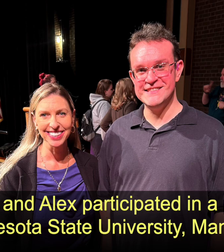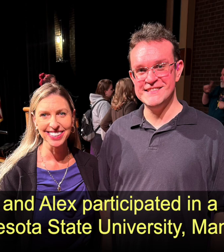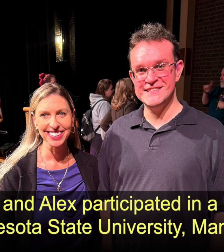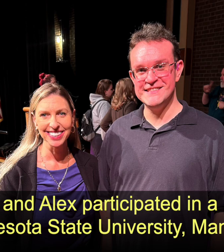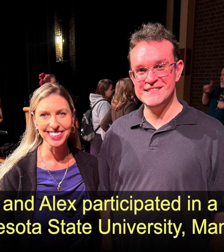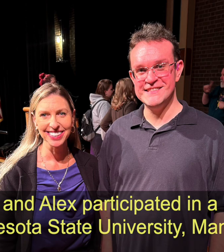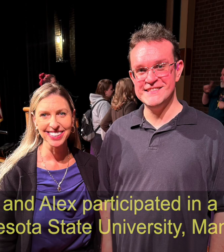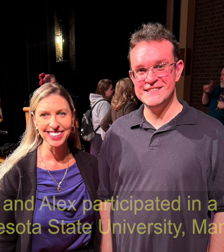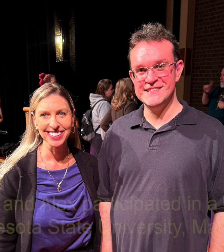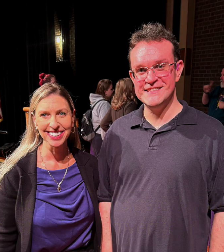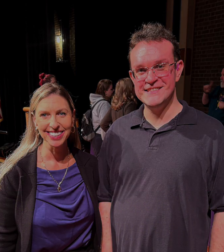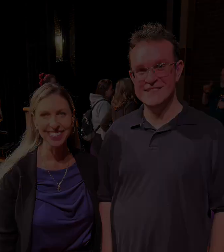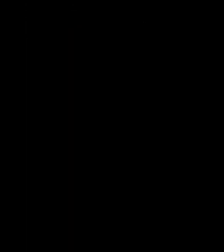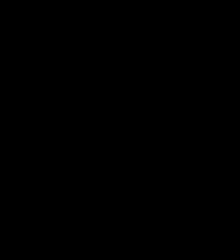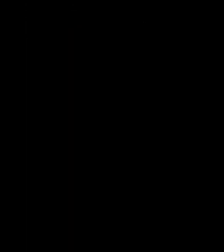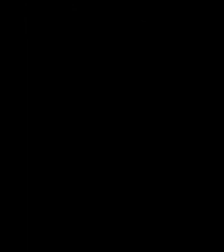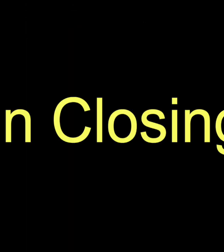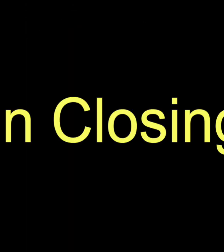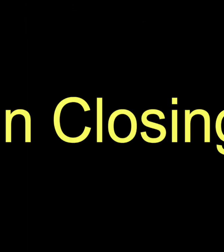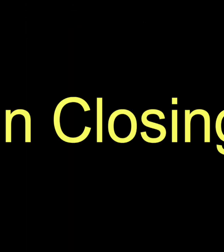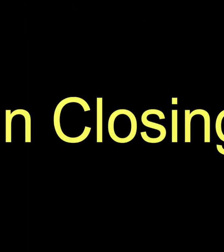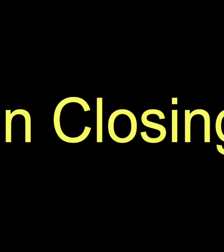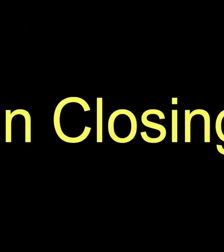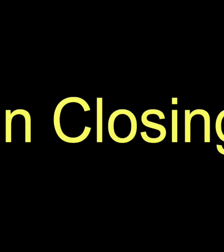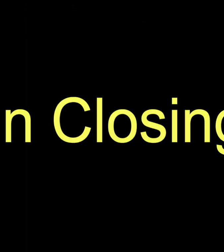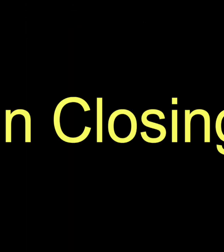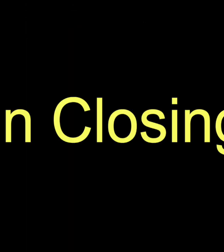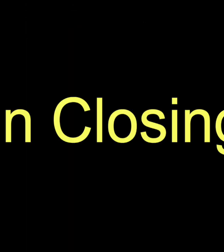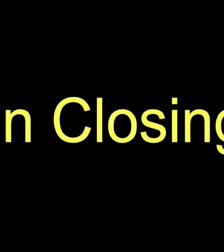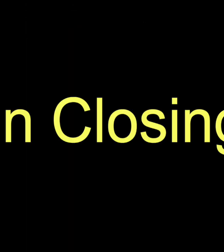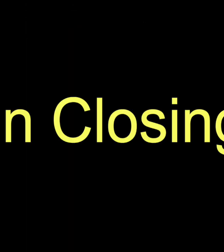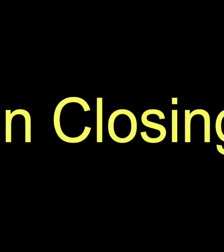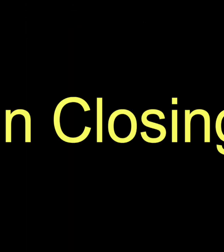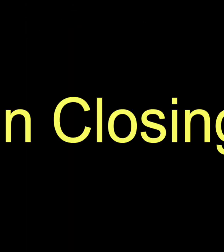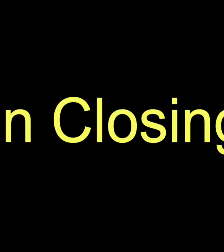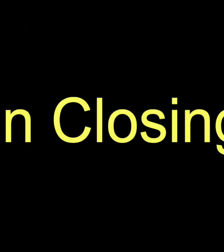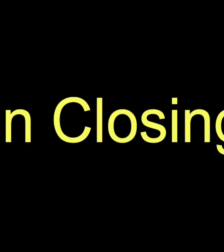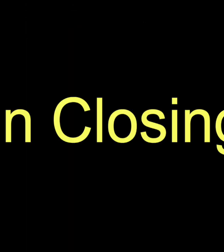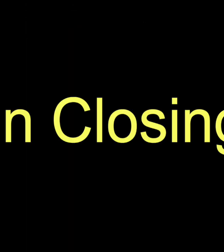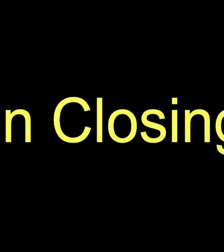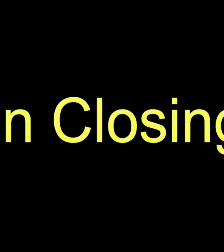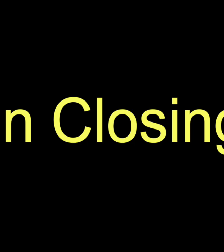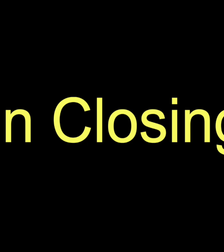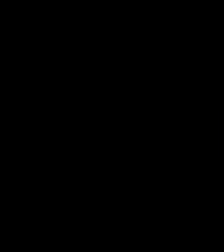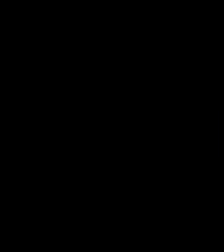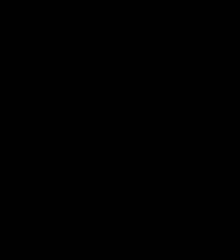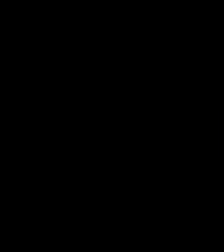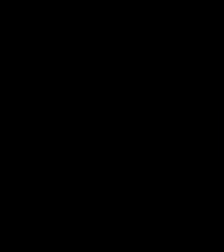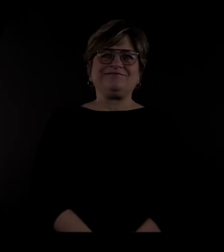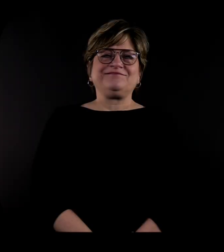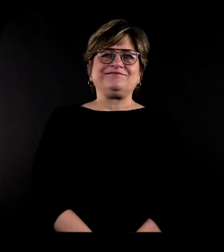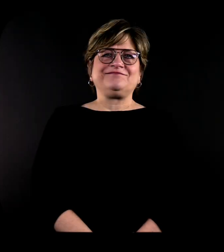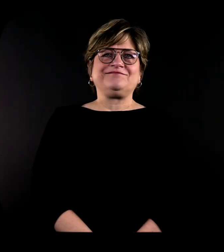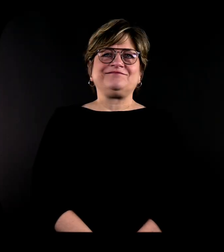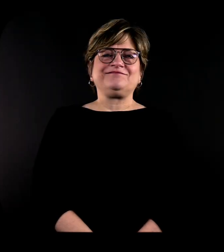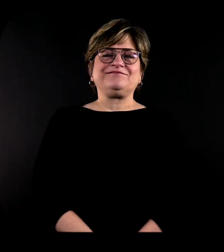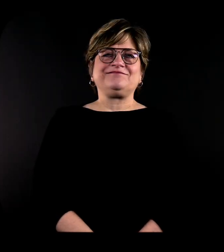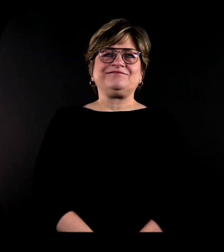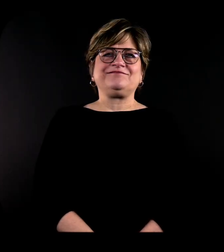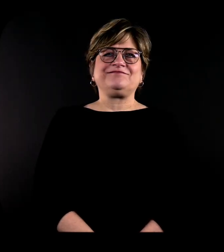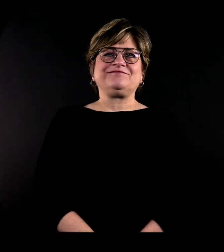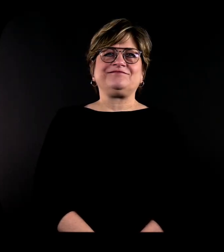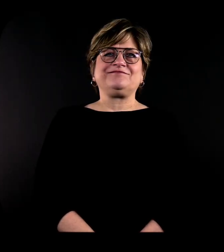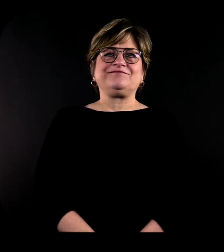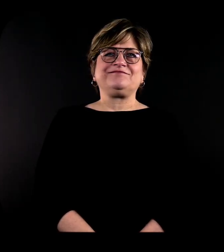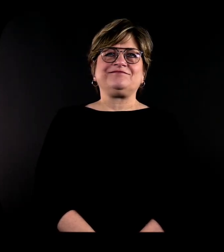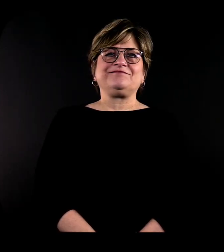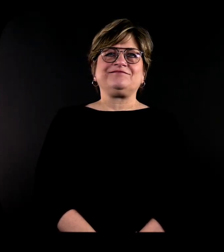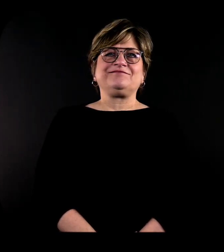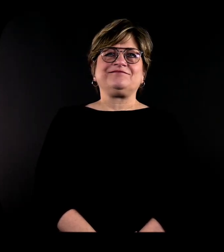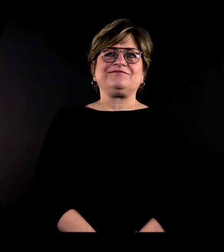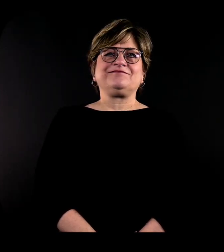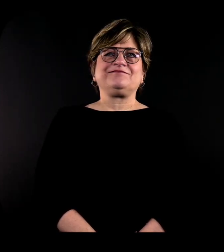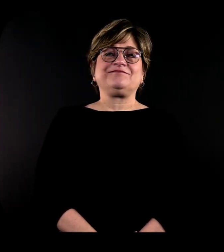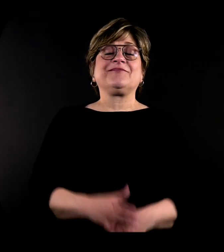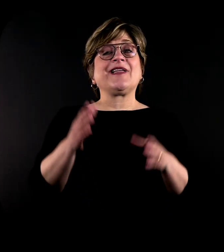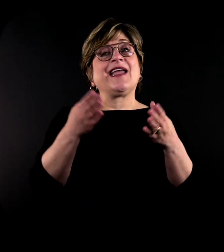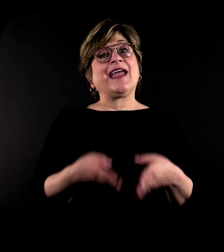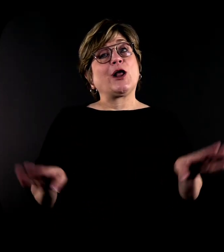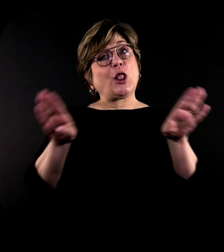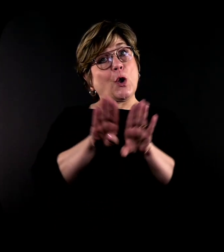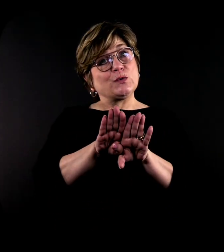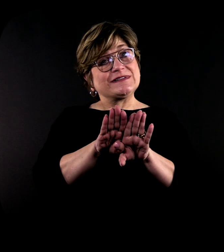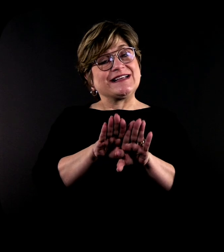In Closing.